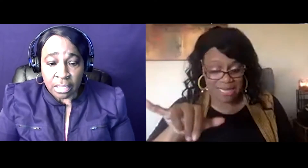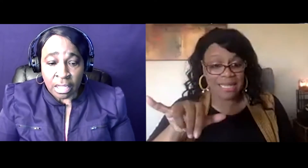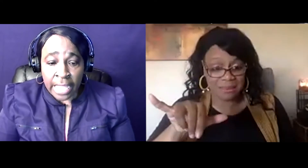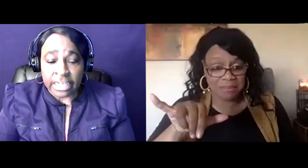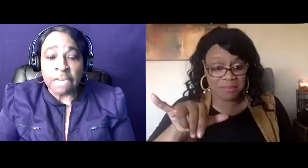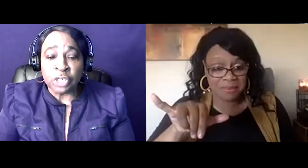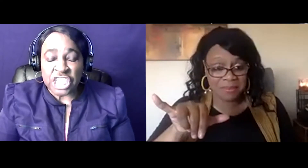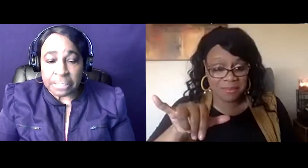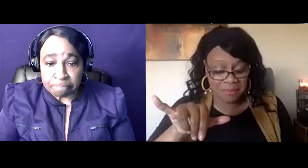and liberty.